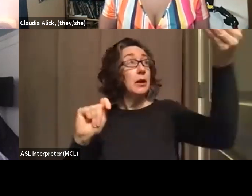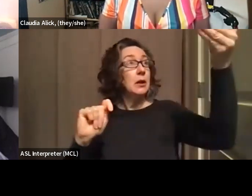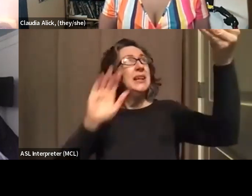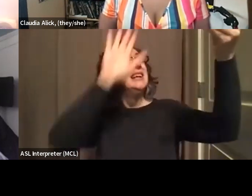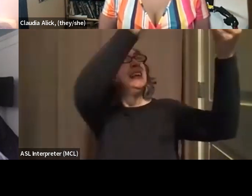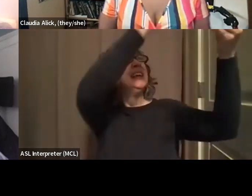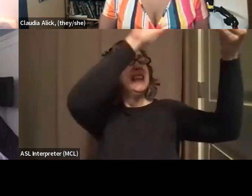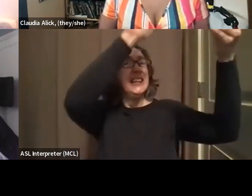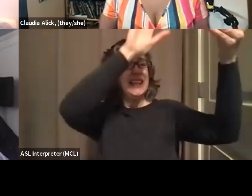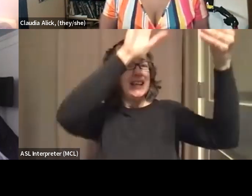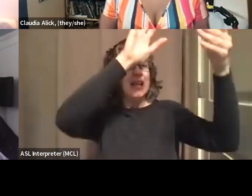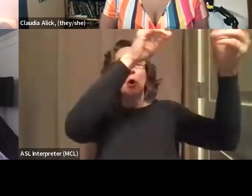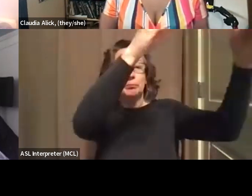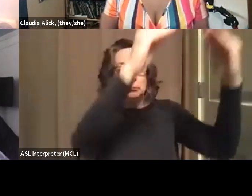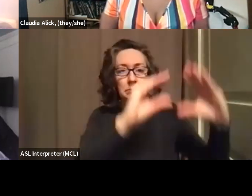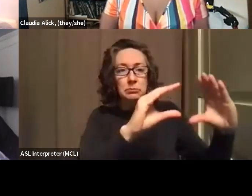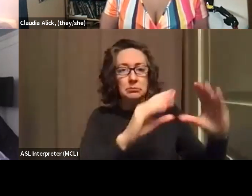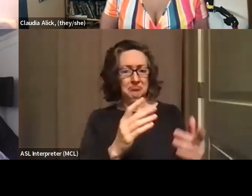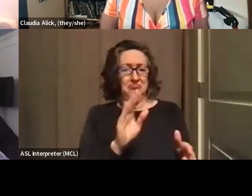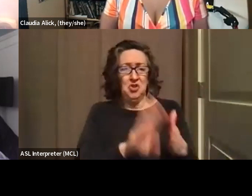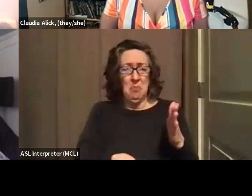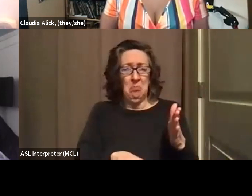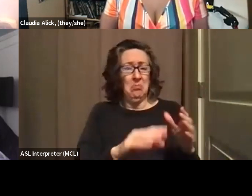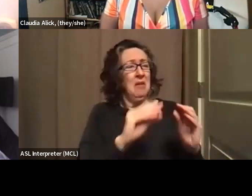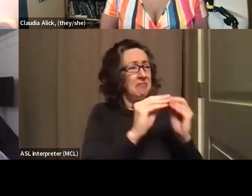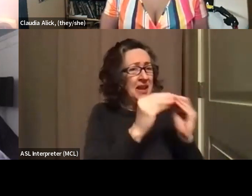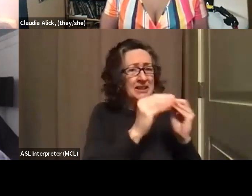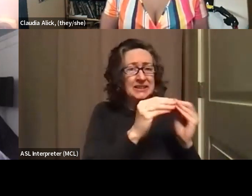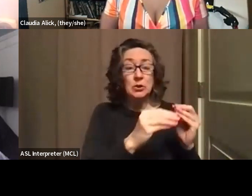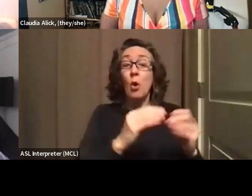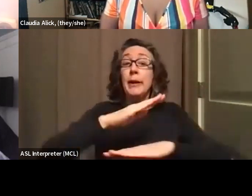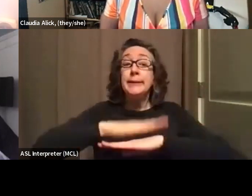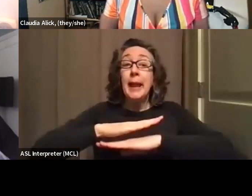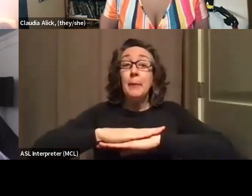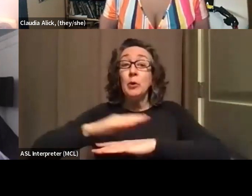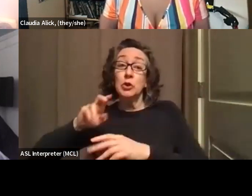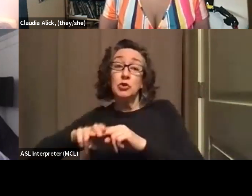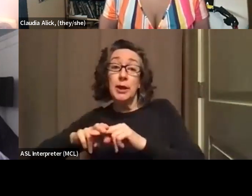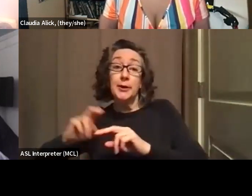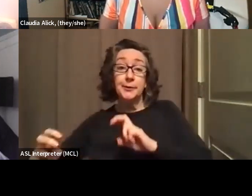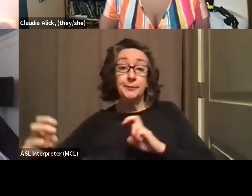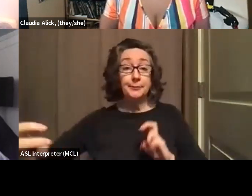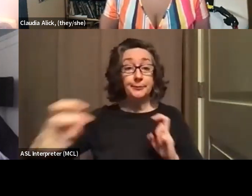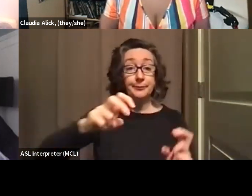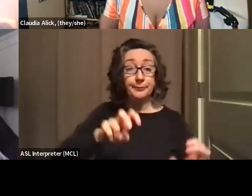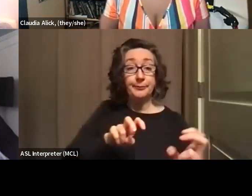Really, no cost to you. Rearranging tables and chairs as much as is feasible.